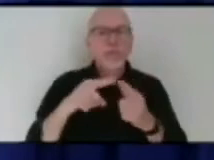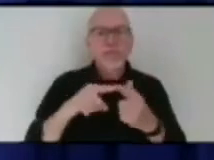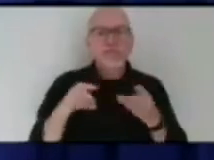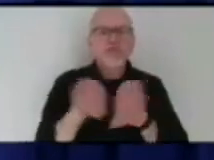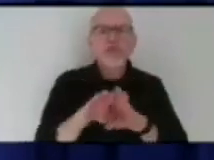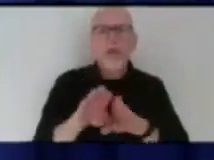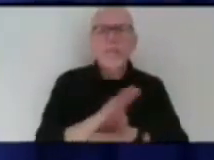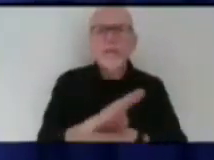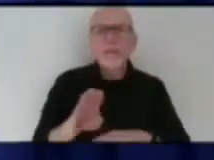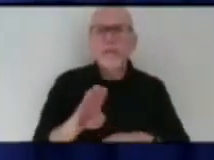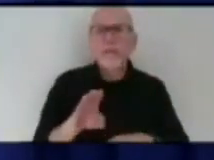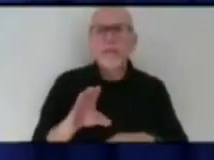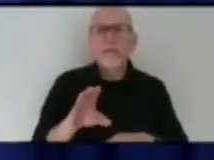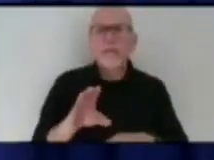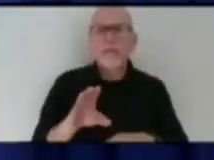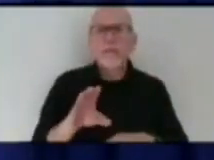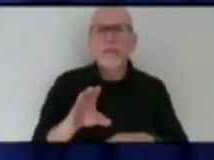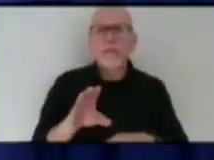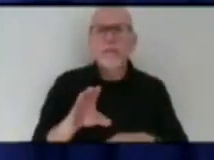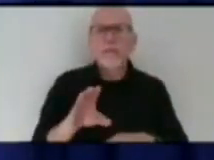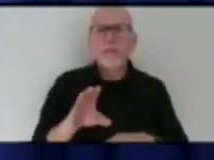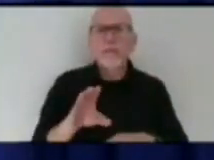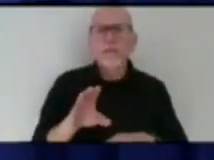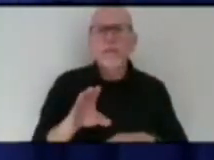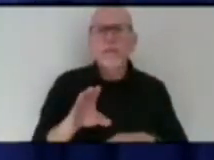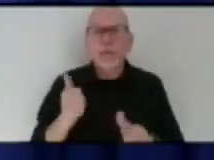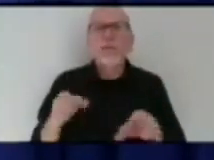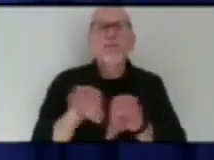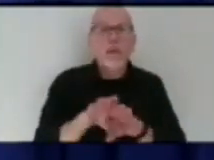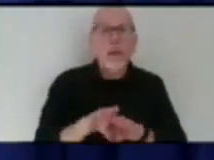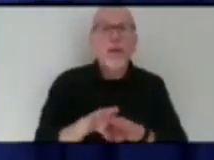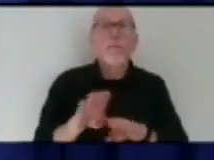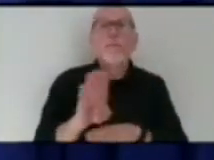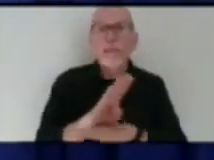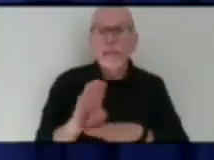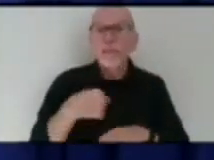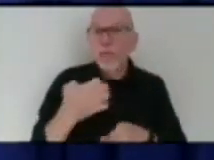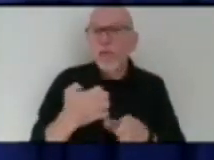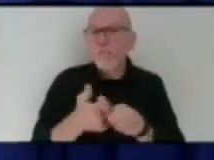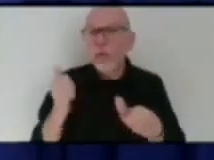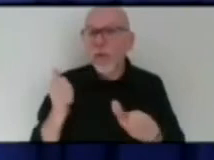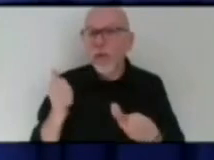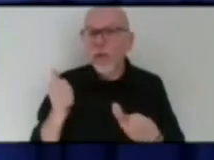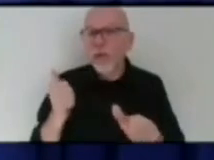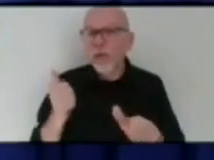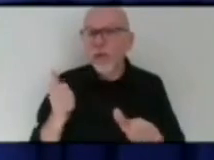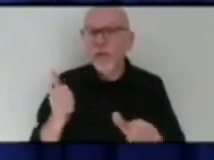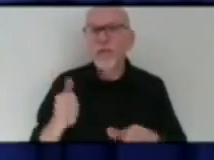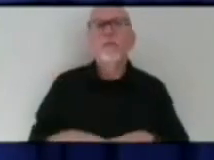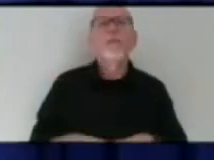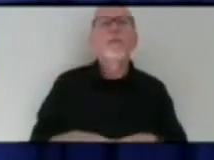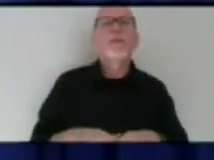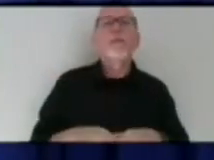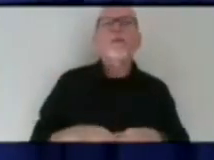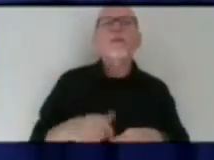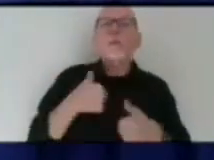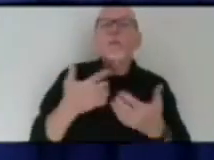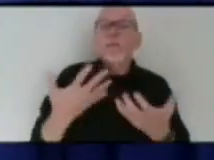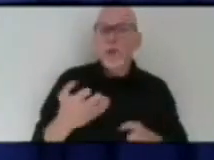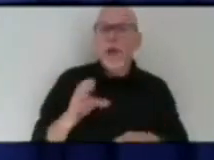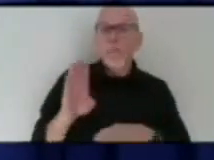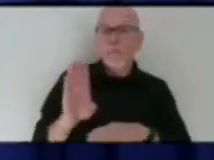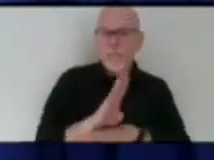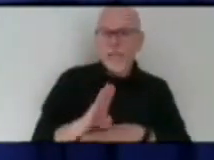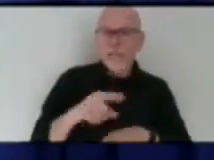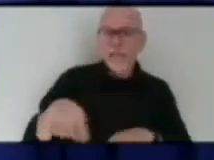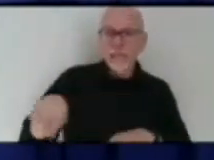what we're trying to avoid. And we We want our businesses that have proven